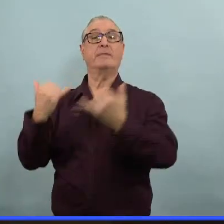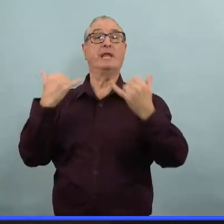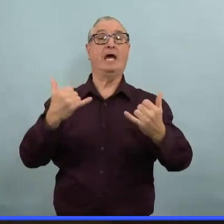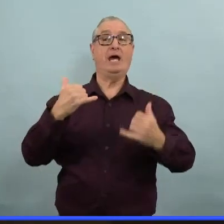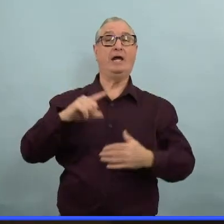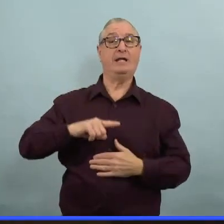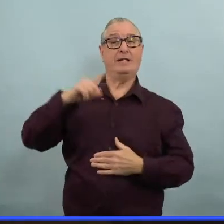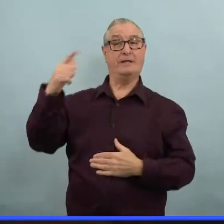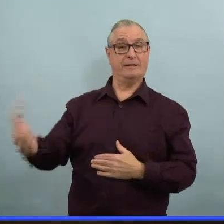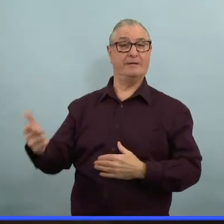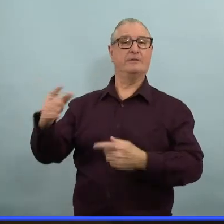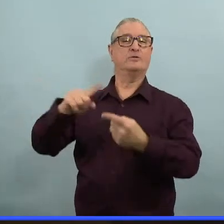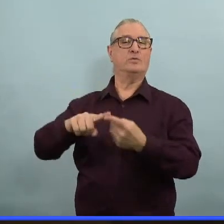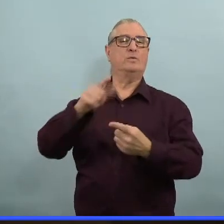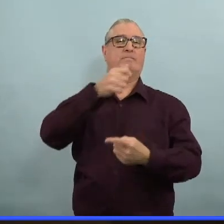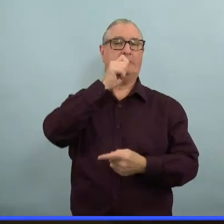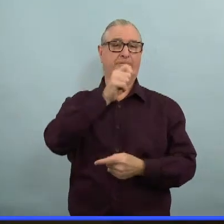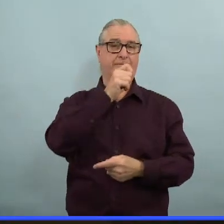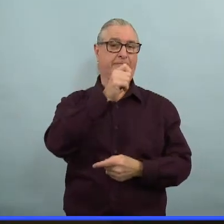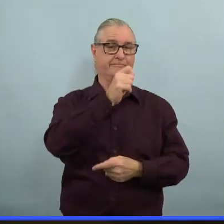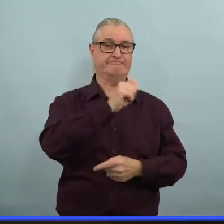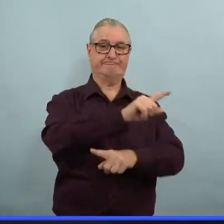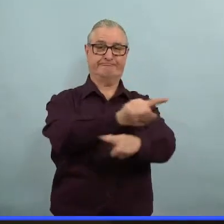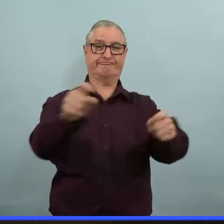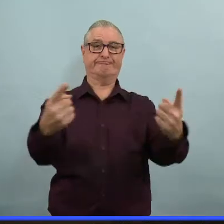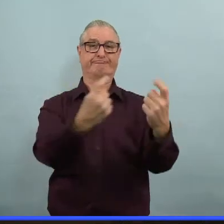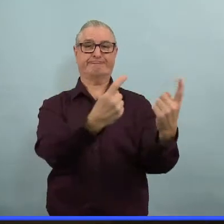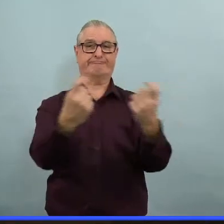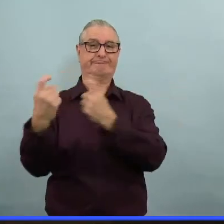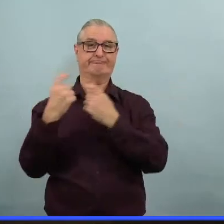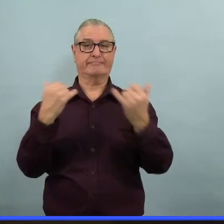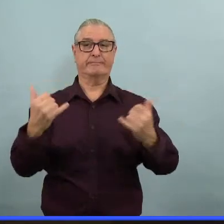through to copenhagen right now we're averaging seven deaths a day we had seven more today how